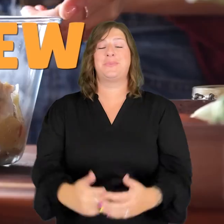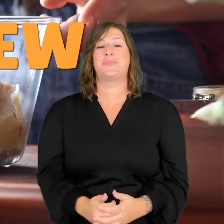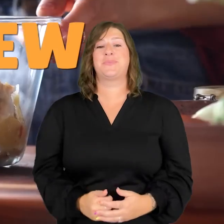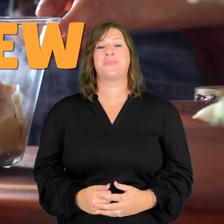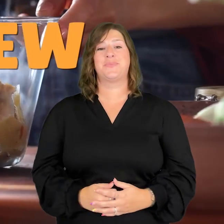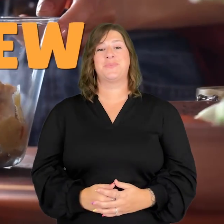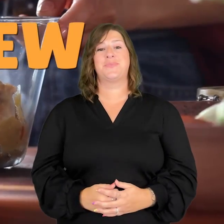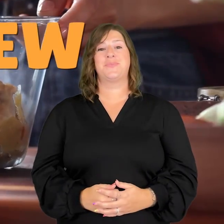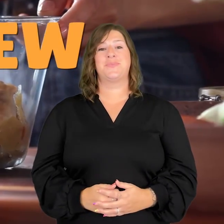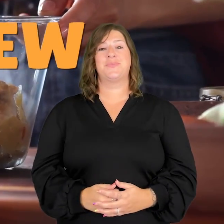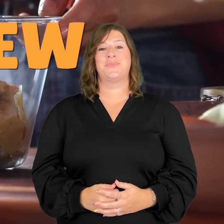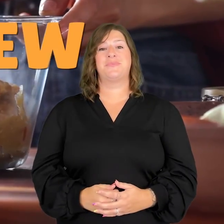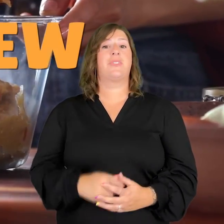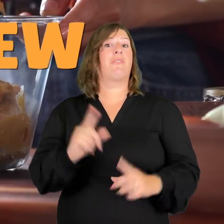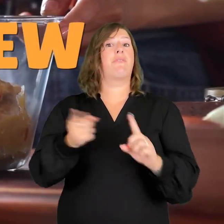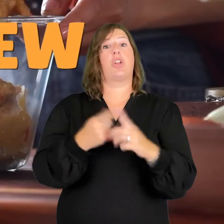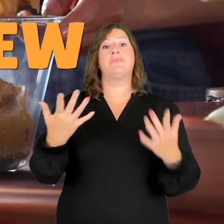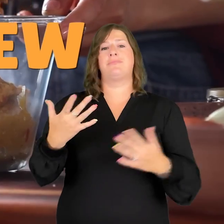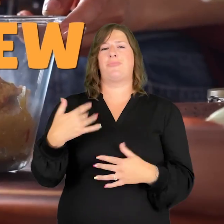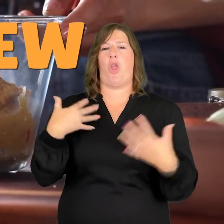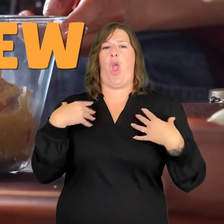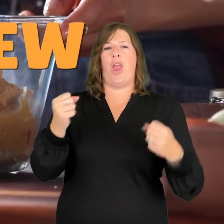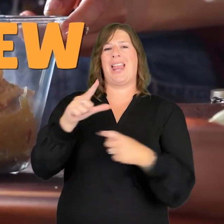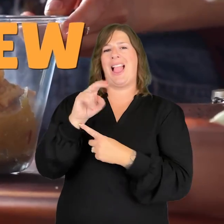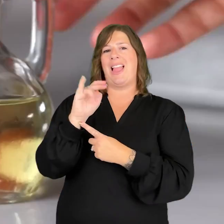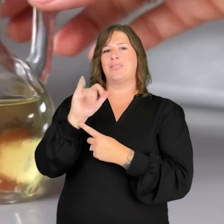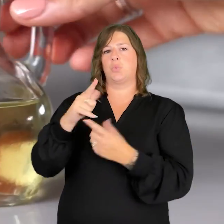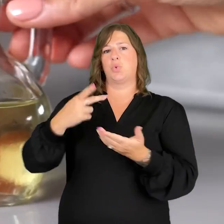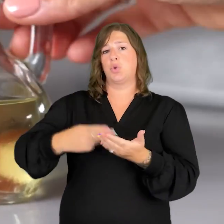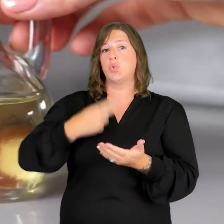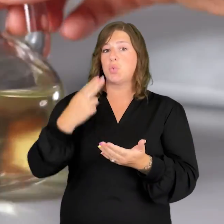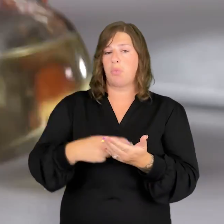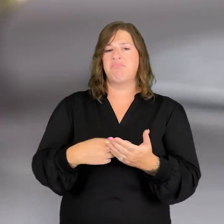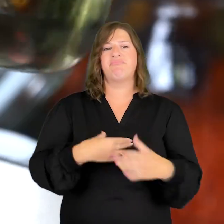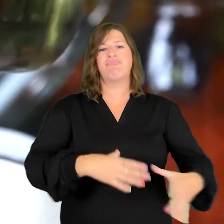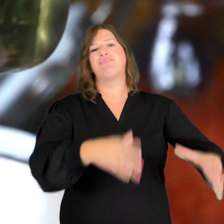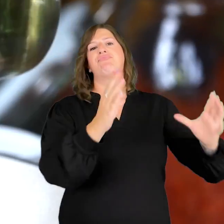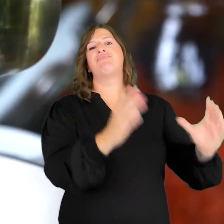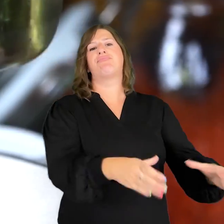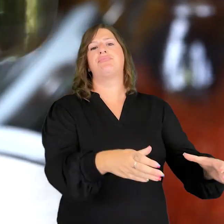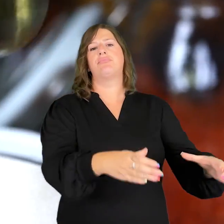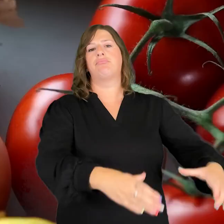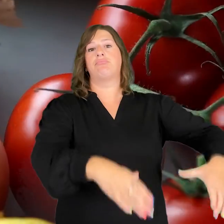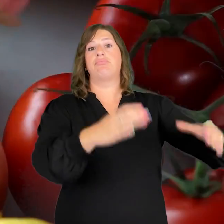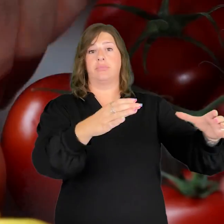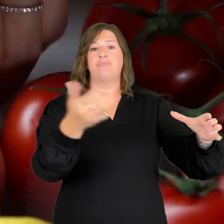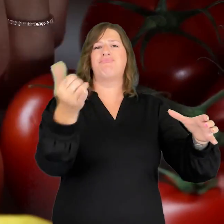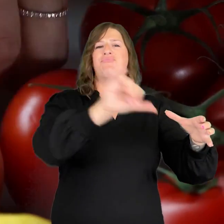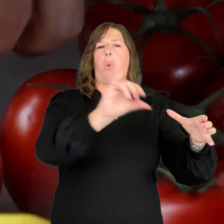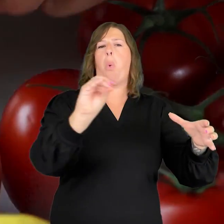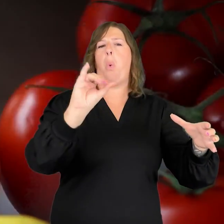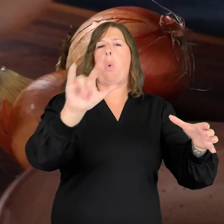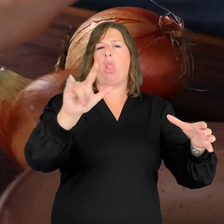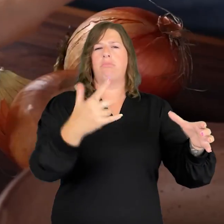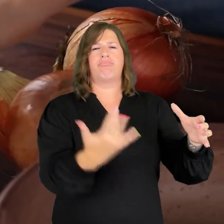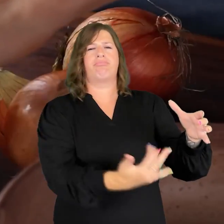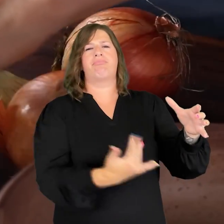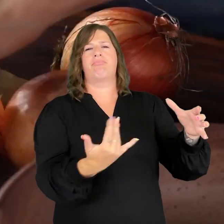First we're going to make a hearty lentil stew. Let's heat up some oil in a large pot. And while that's heating up, we're going to chop up three onions.